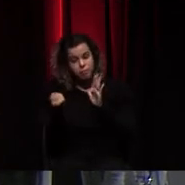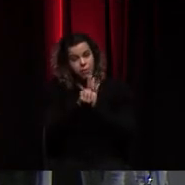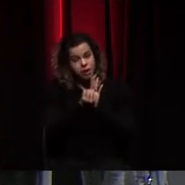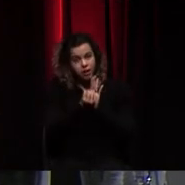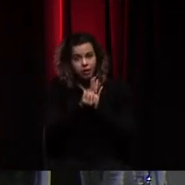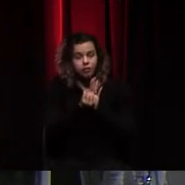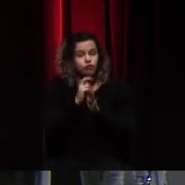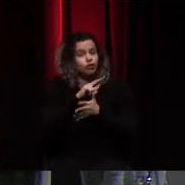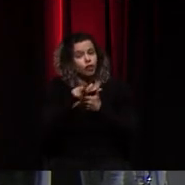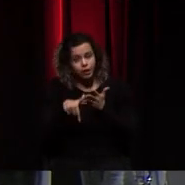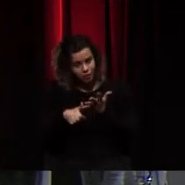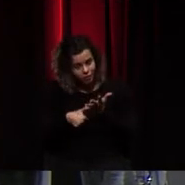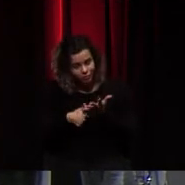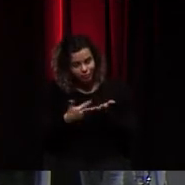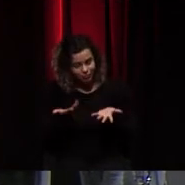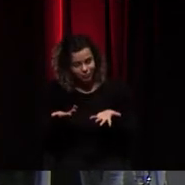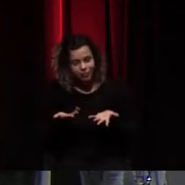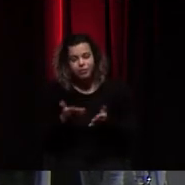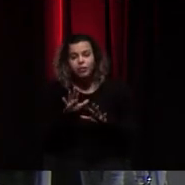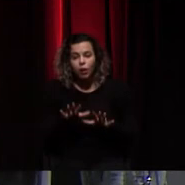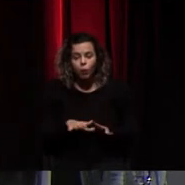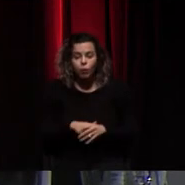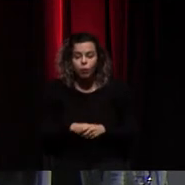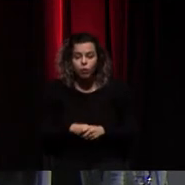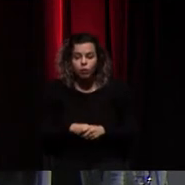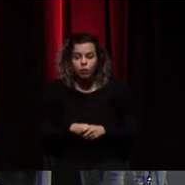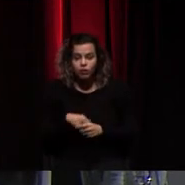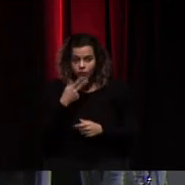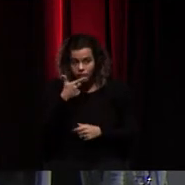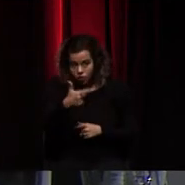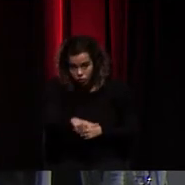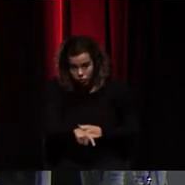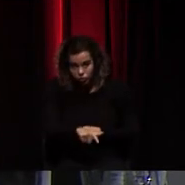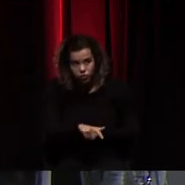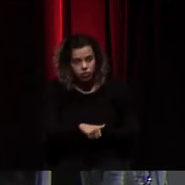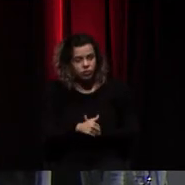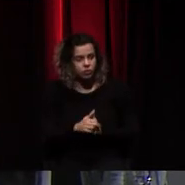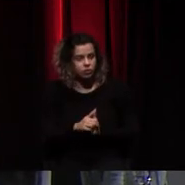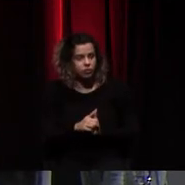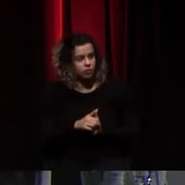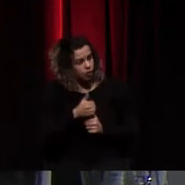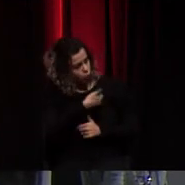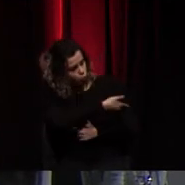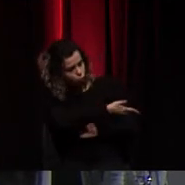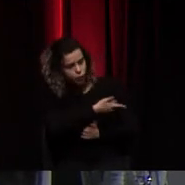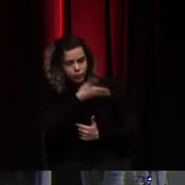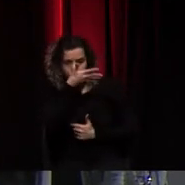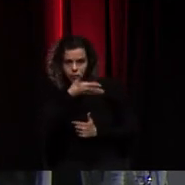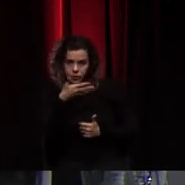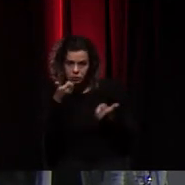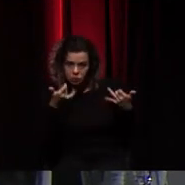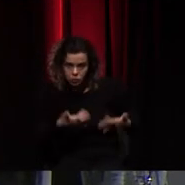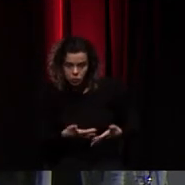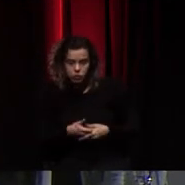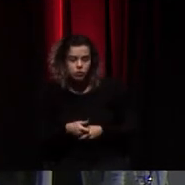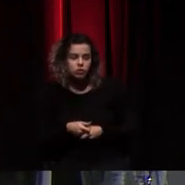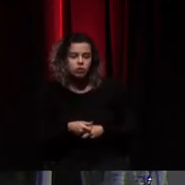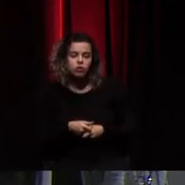Again, as already said here, young audiences,